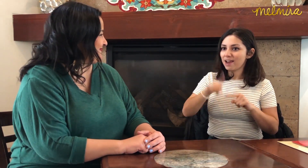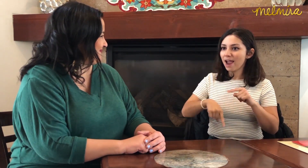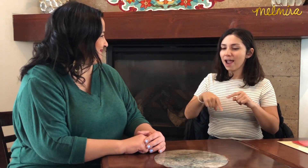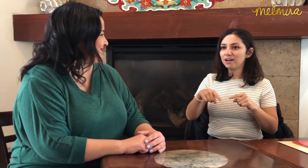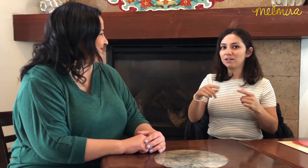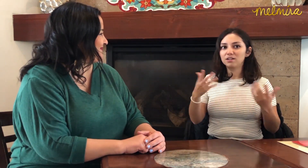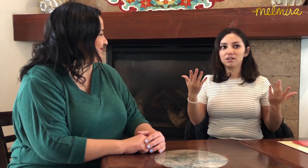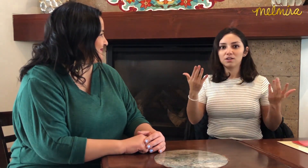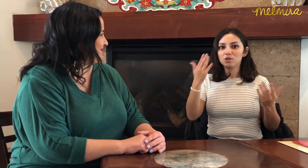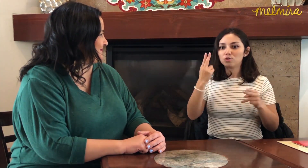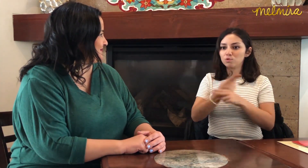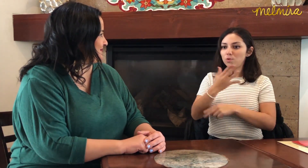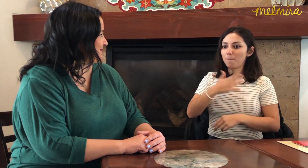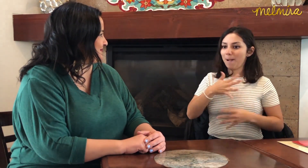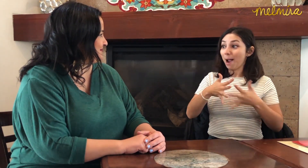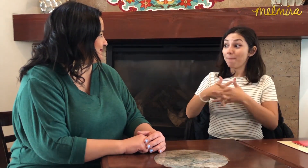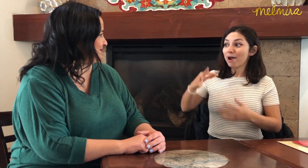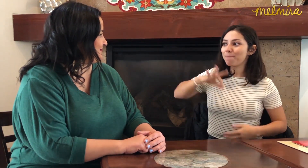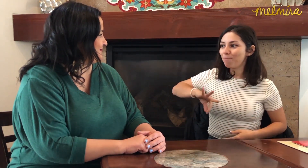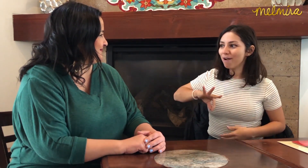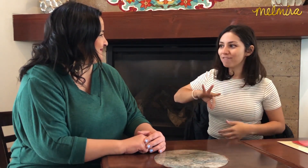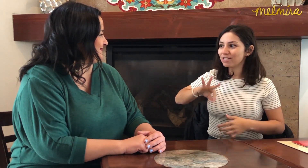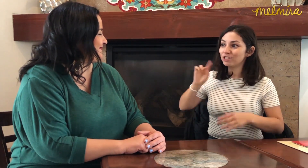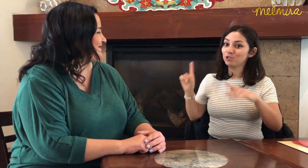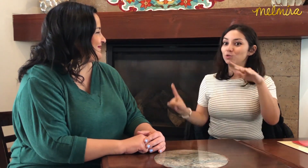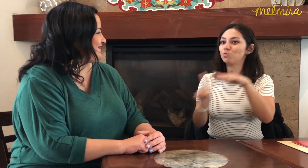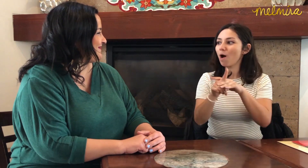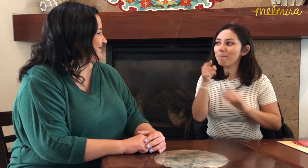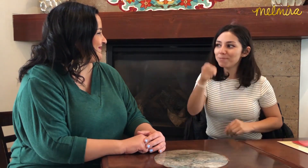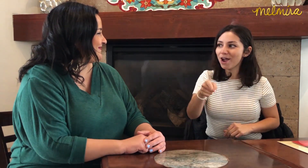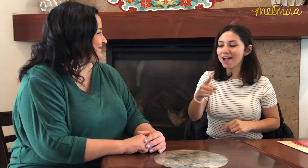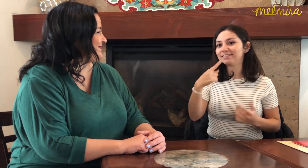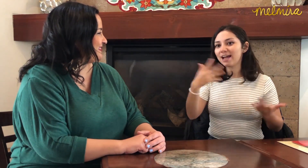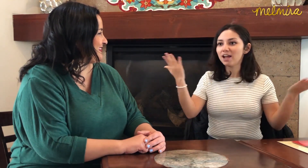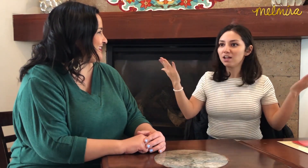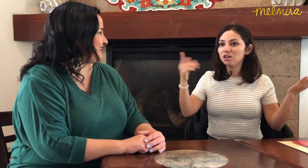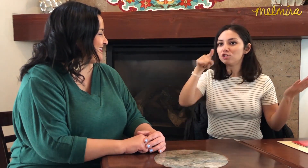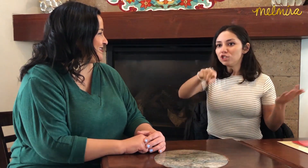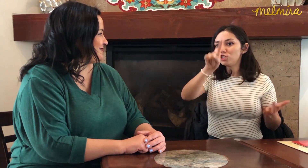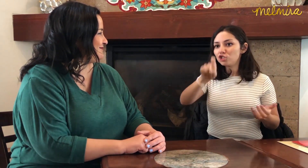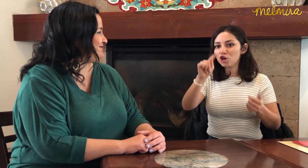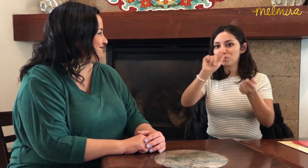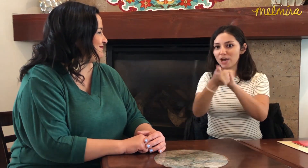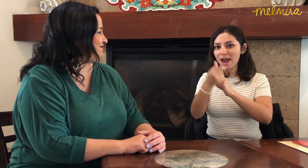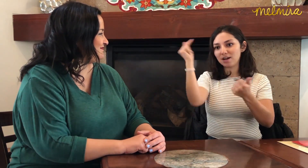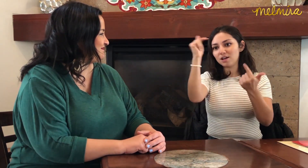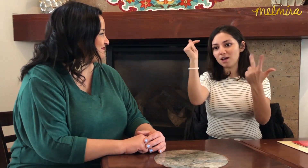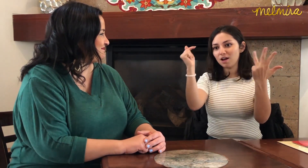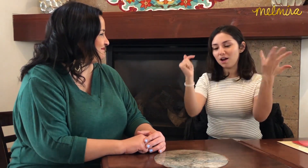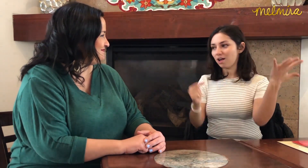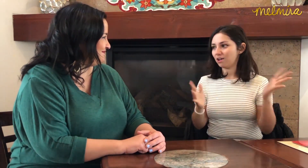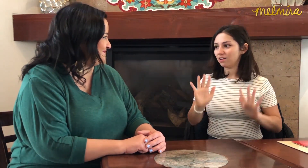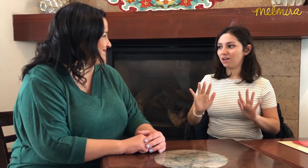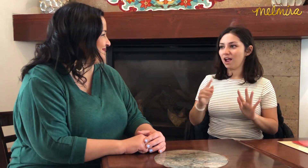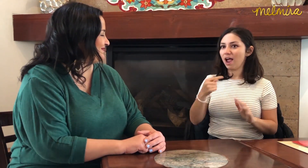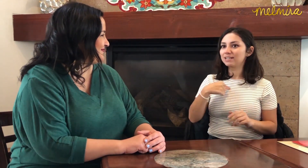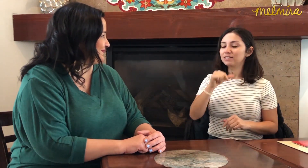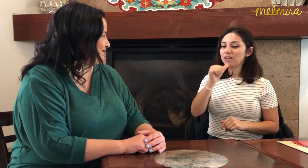I couldn't use my American privilege to show up in that temple and say, "You should change this, this, this, and that."